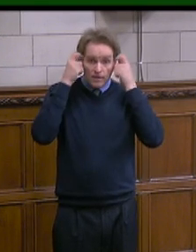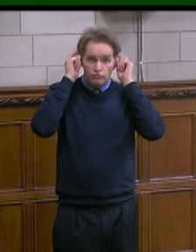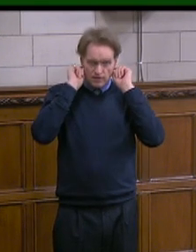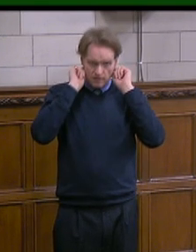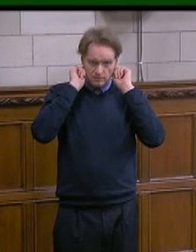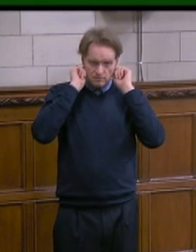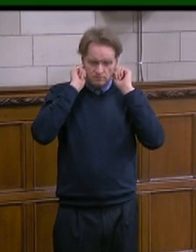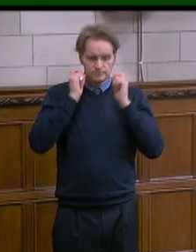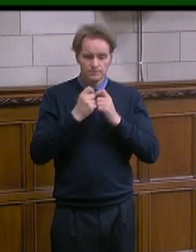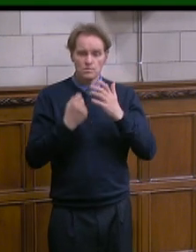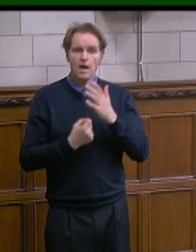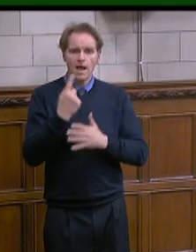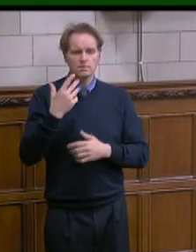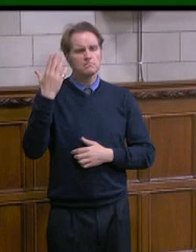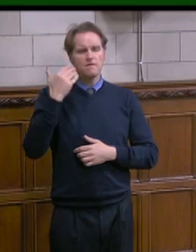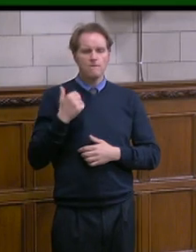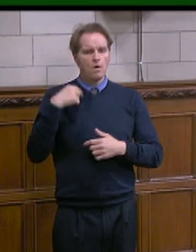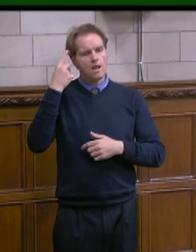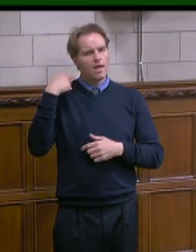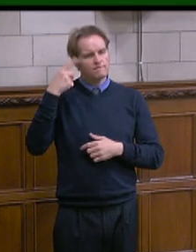in the London fire brigade, although I am sure age is contributing as well now.